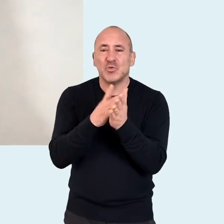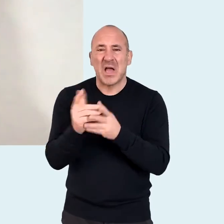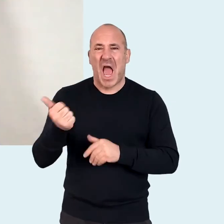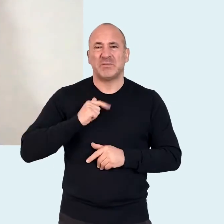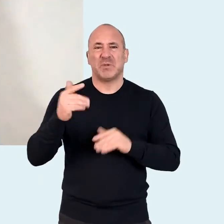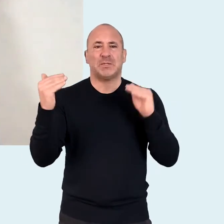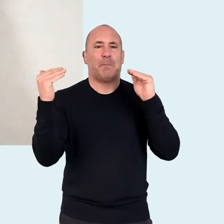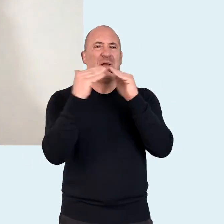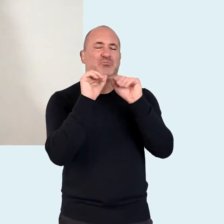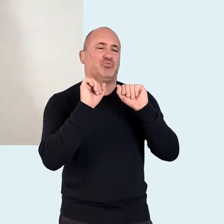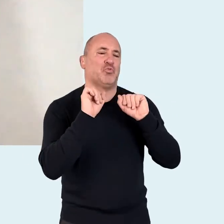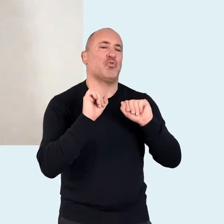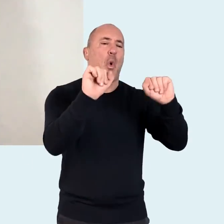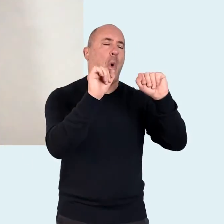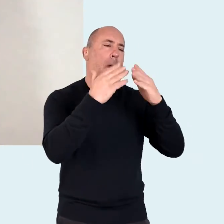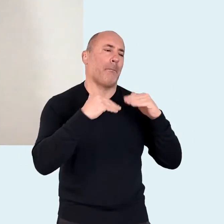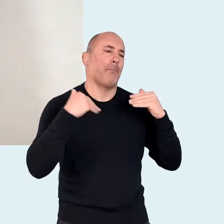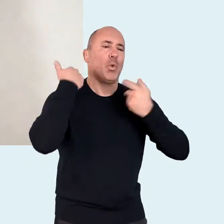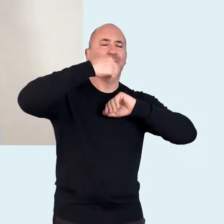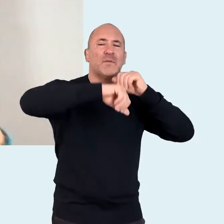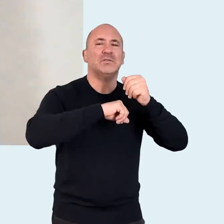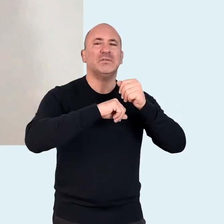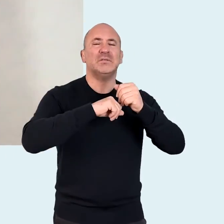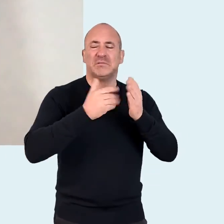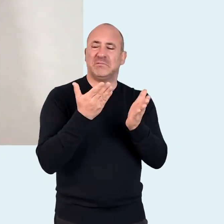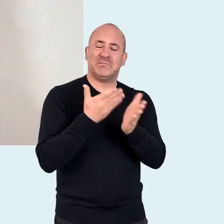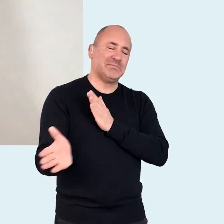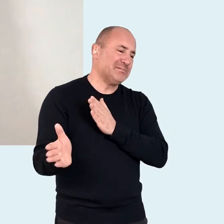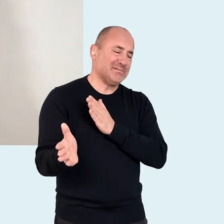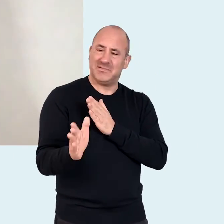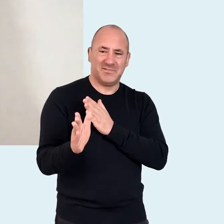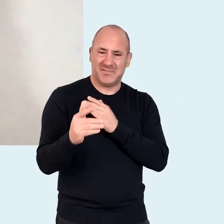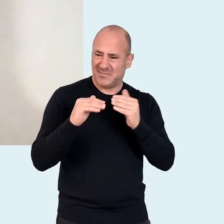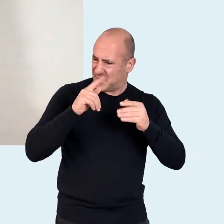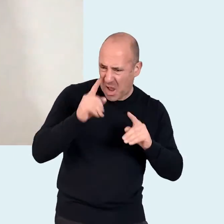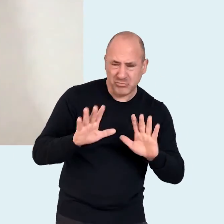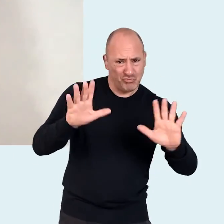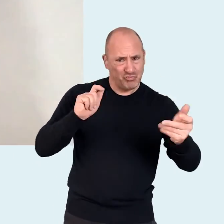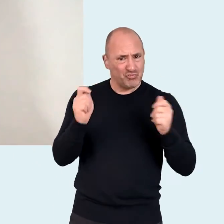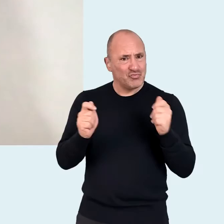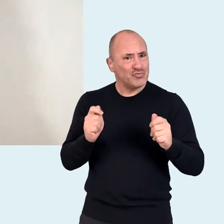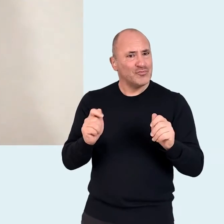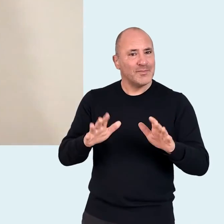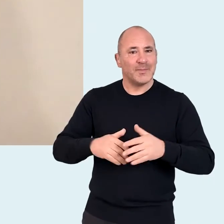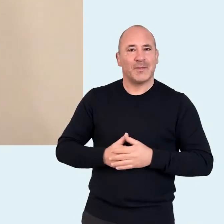of excluding people by expecting them to come up with their own adaptions to your movement.